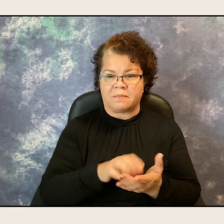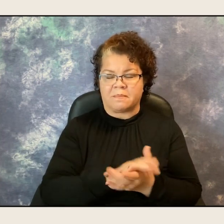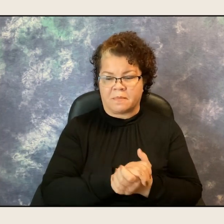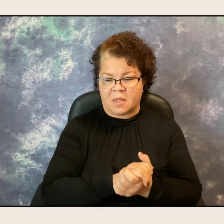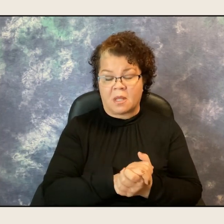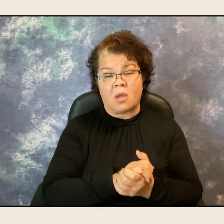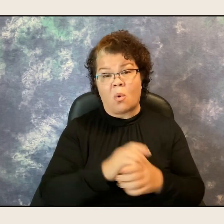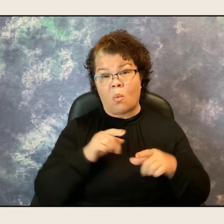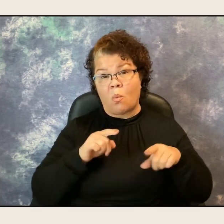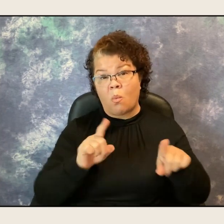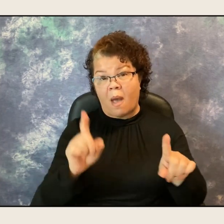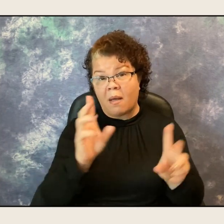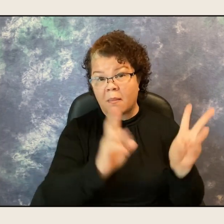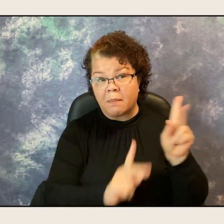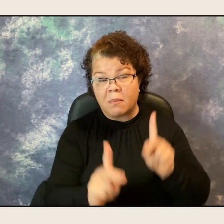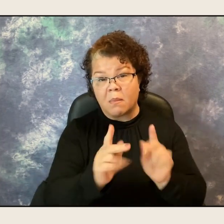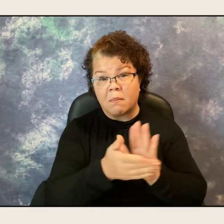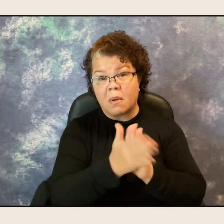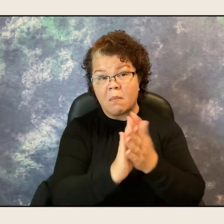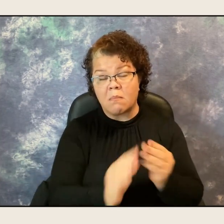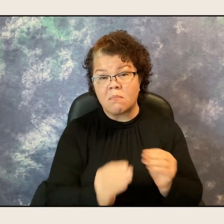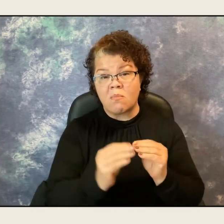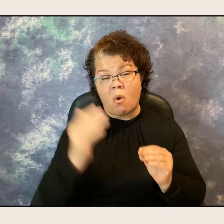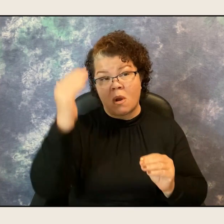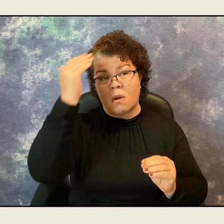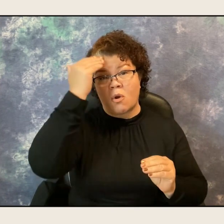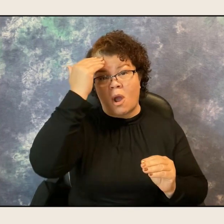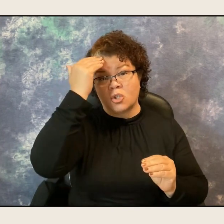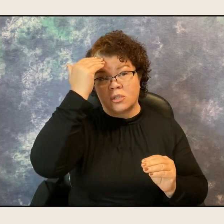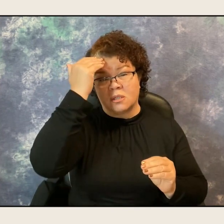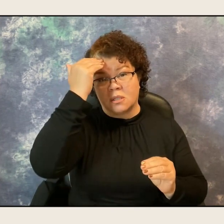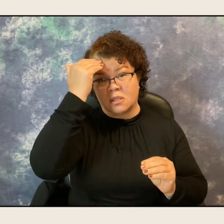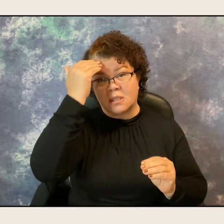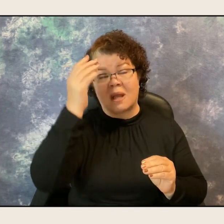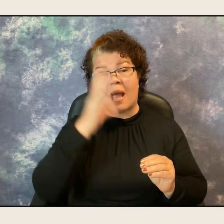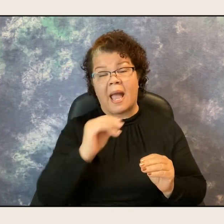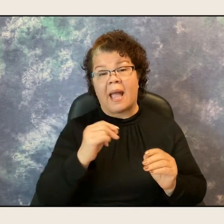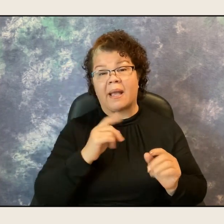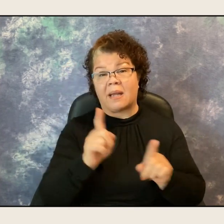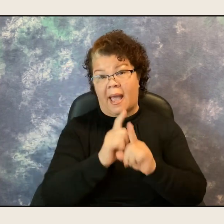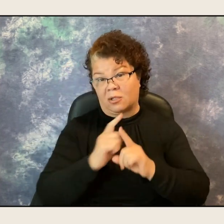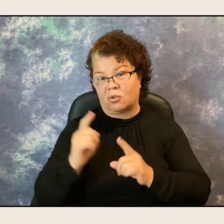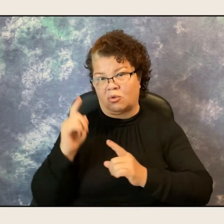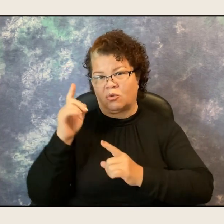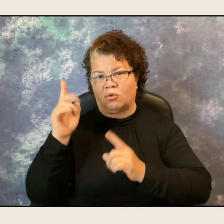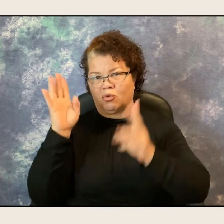as individuals and as creatives, the world has basically been brought